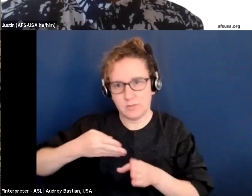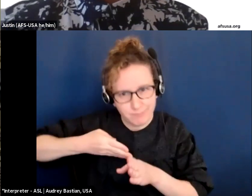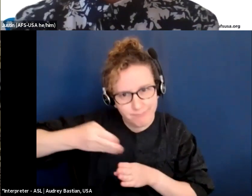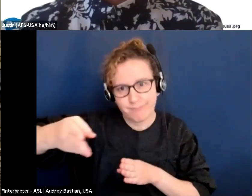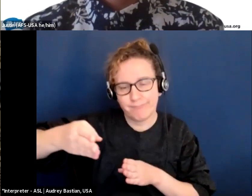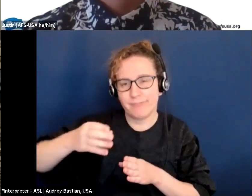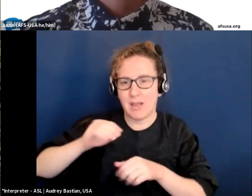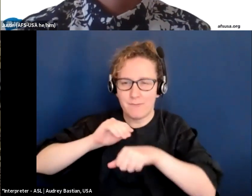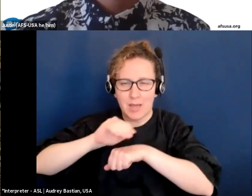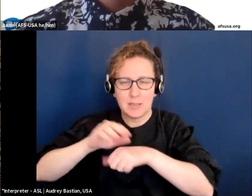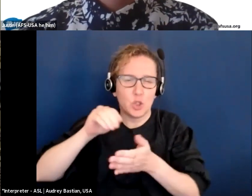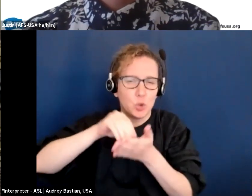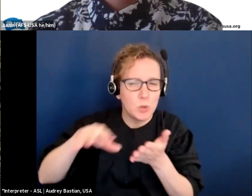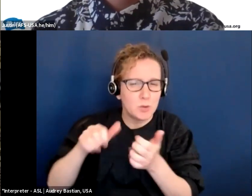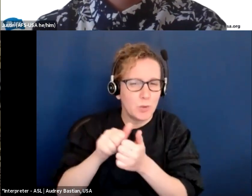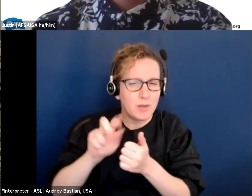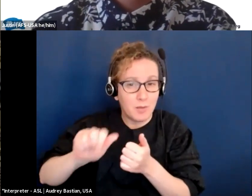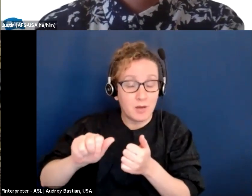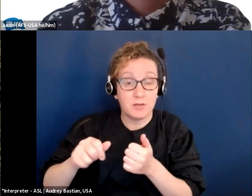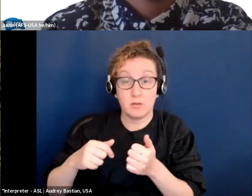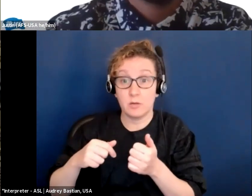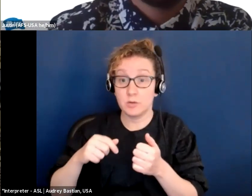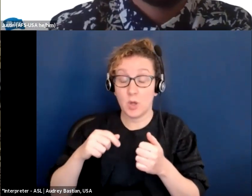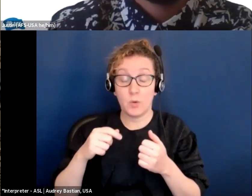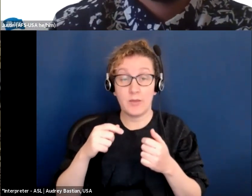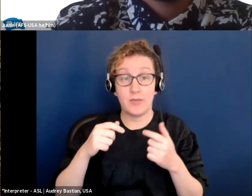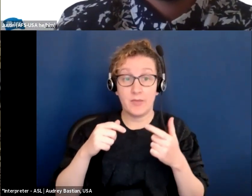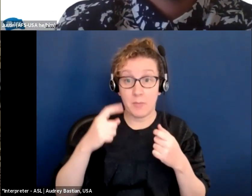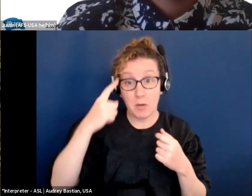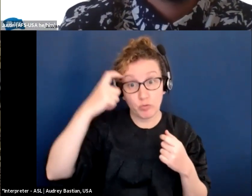We are the ones who look into do you use a wheelchair, how big is the wheelchair, can